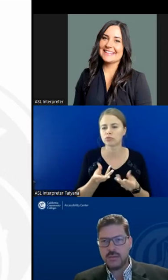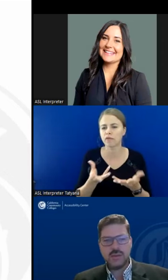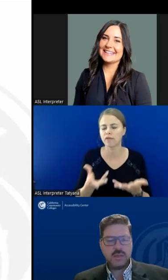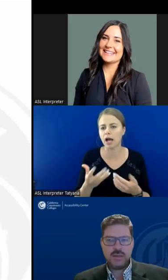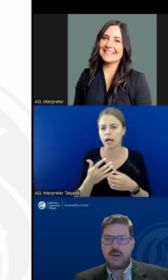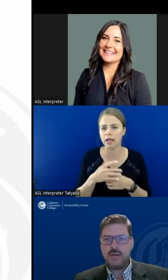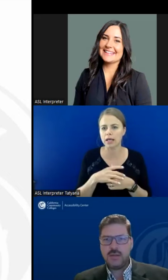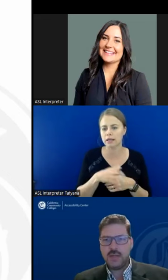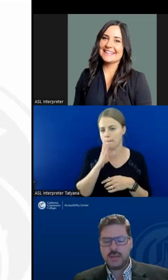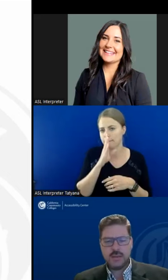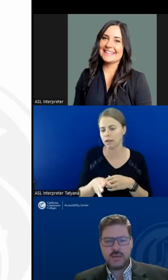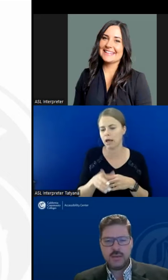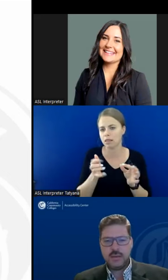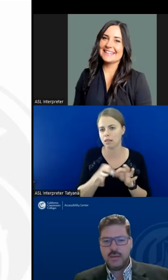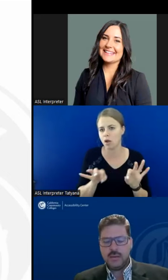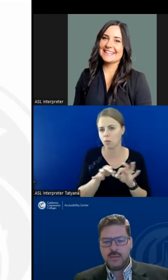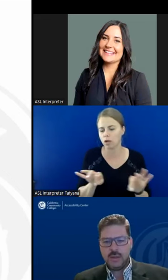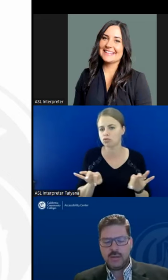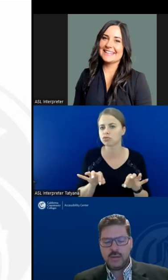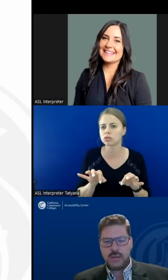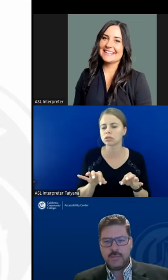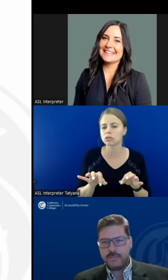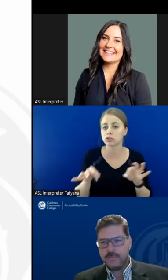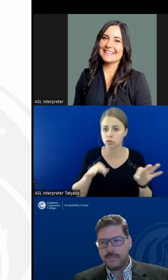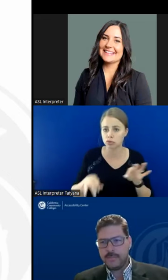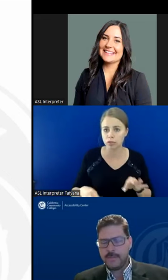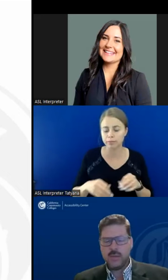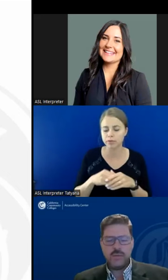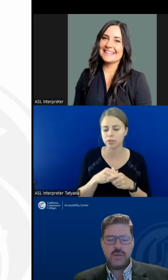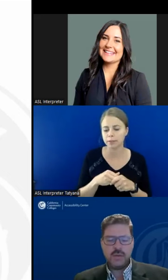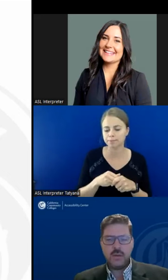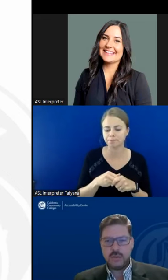not just in alt text, but within the content.